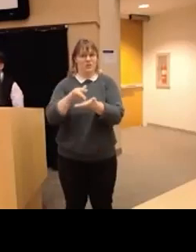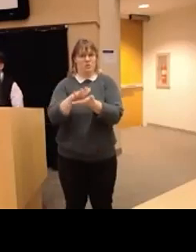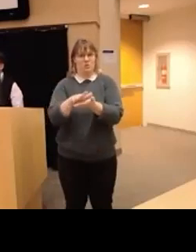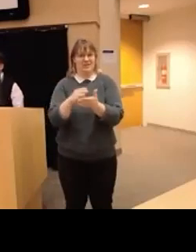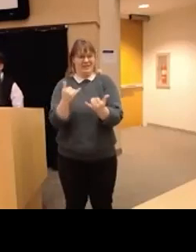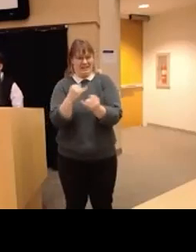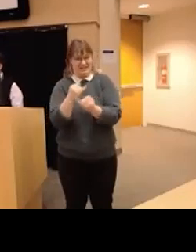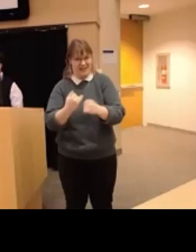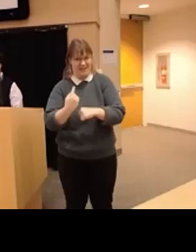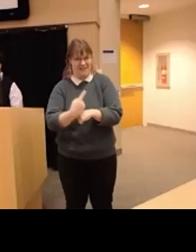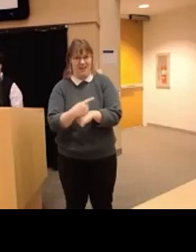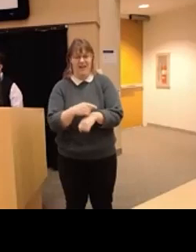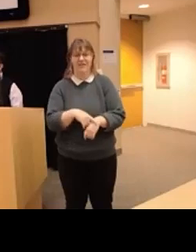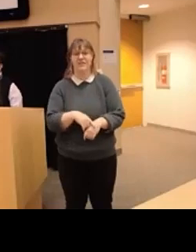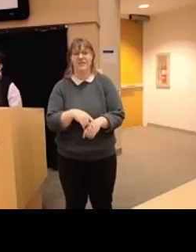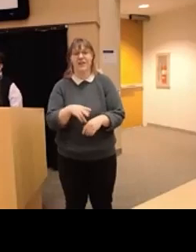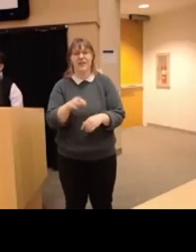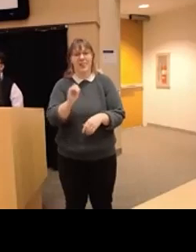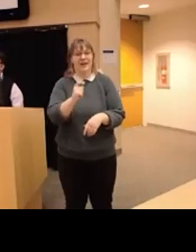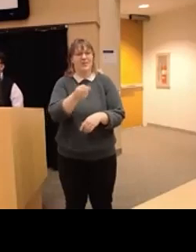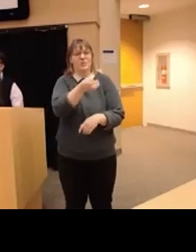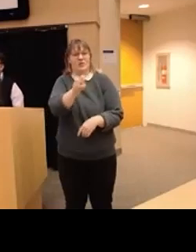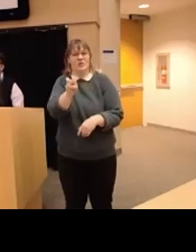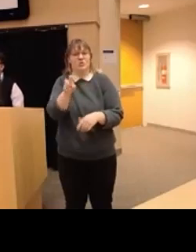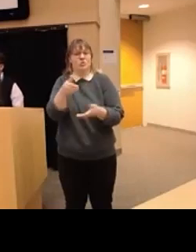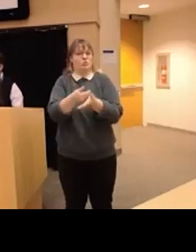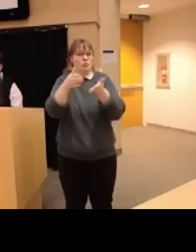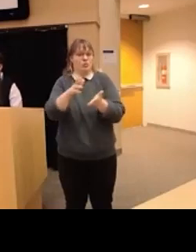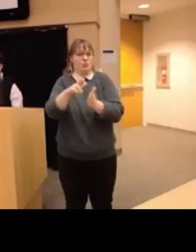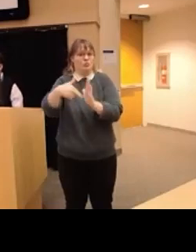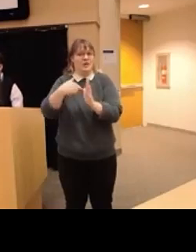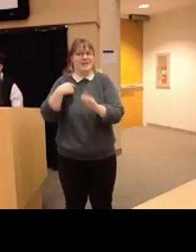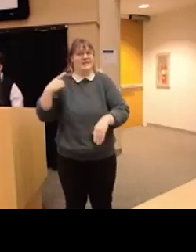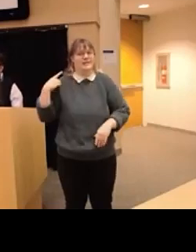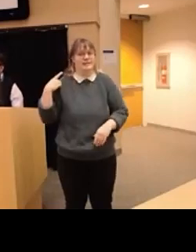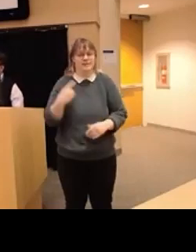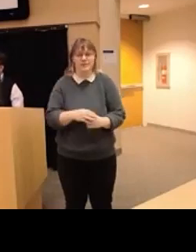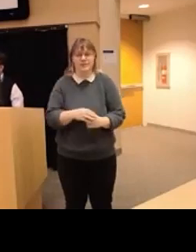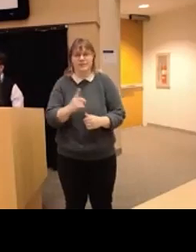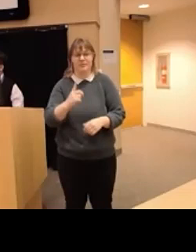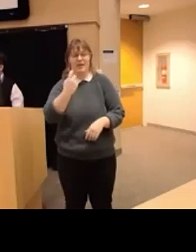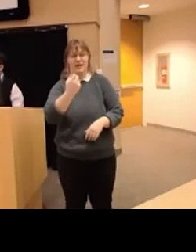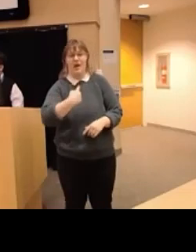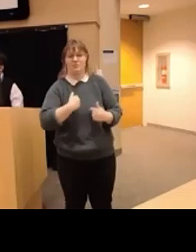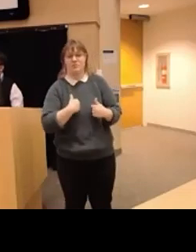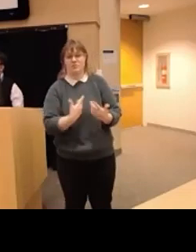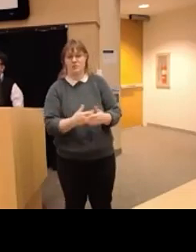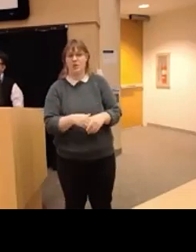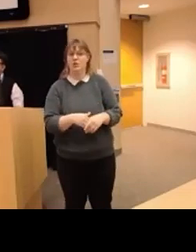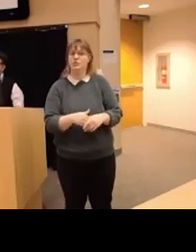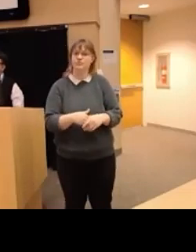as David linan transitions into the new role as the dean when he asked me to kind of work on the